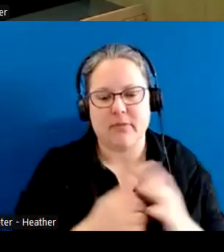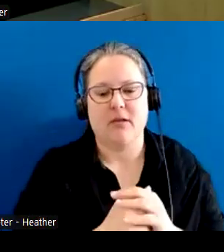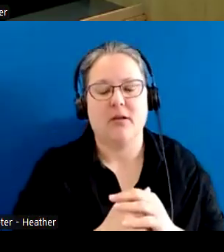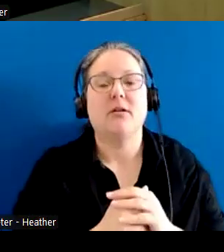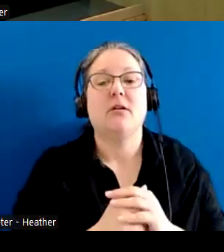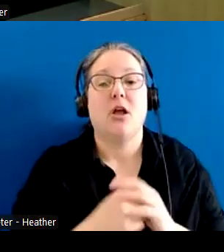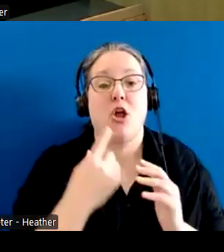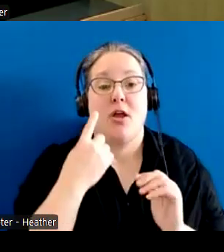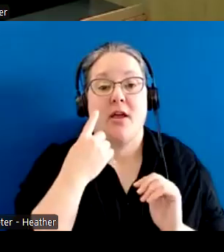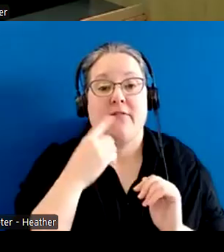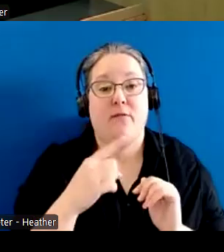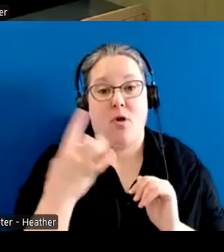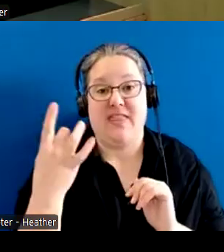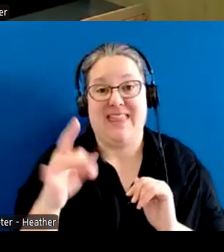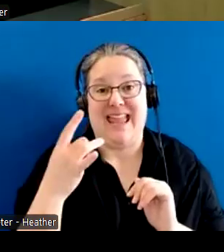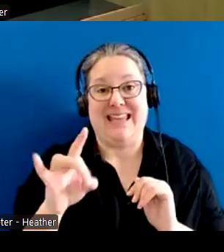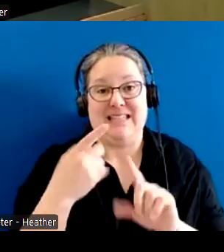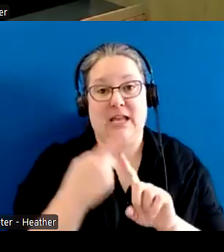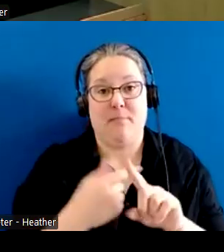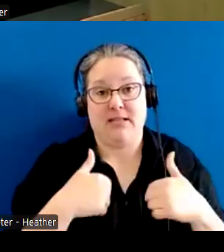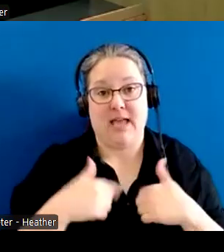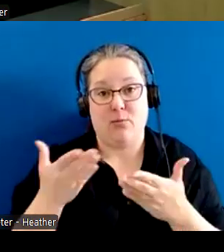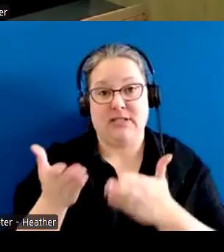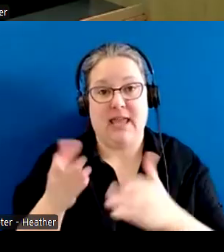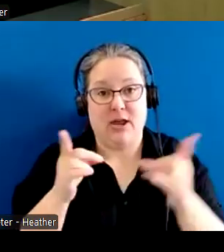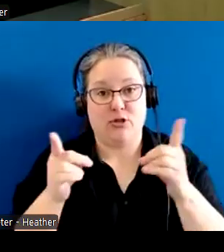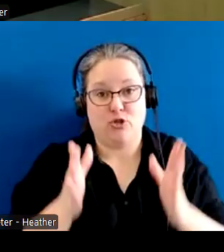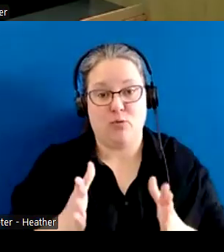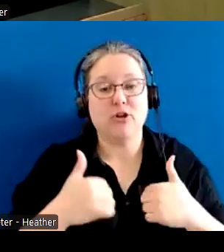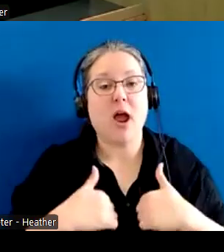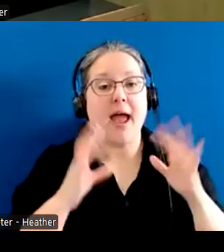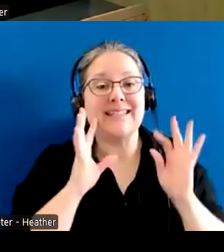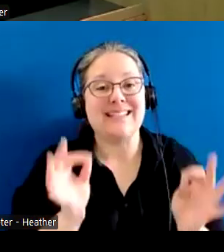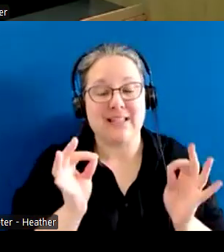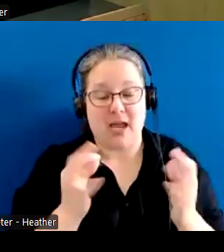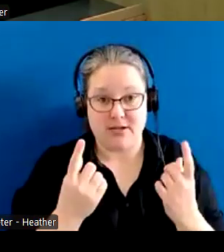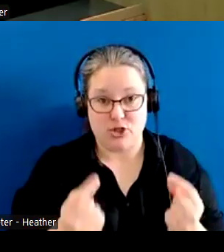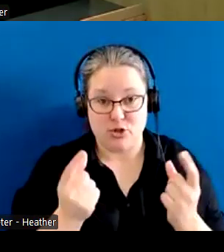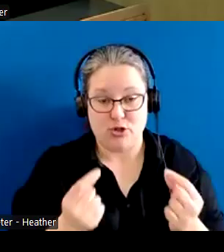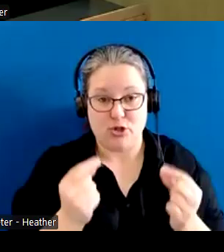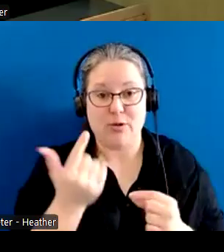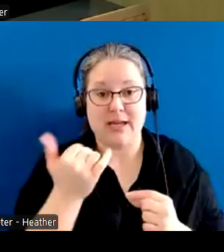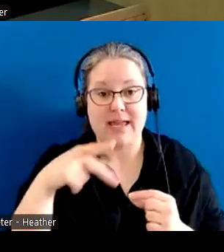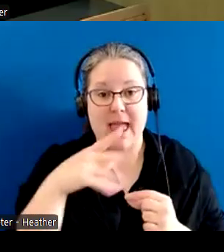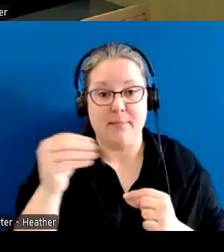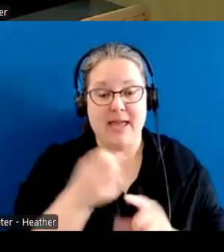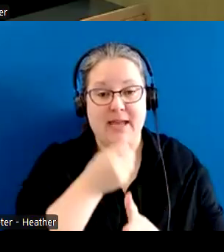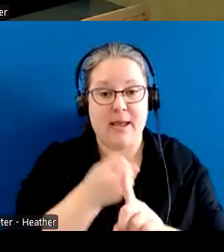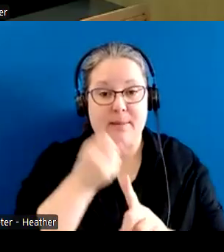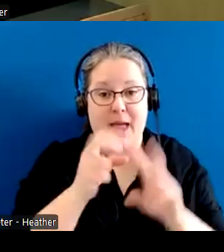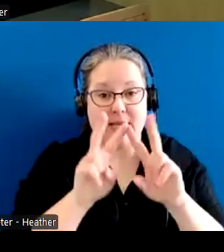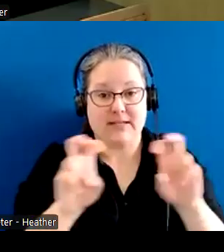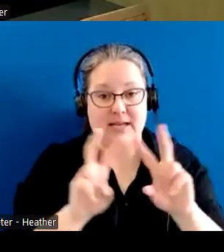So in the in those 18 months I was a director I decided to do a gap and impact analysis that